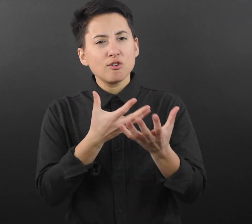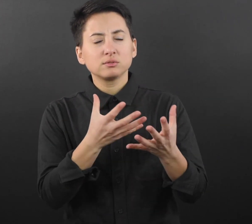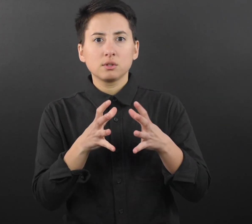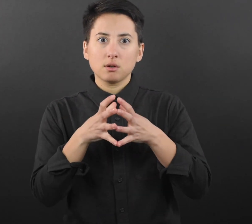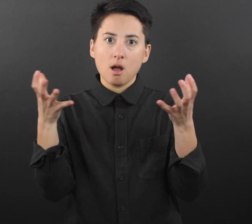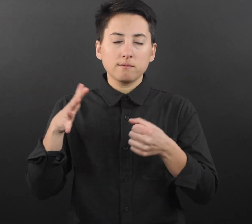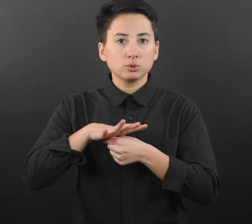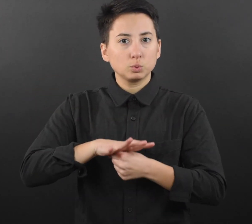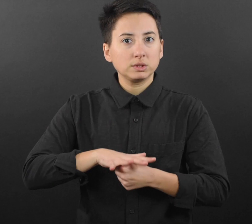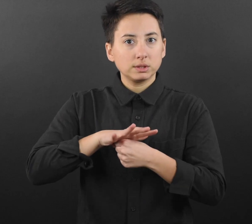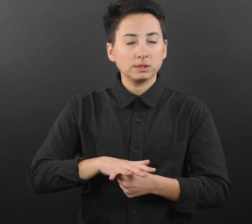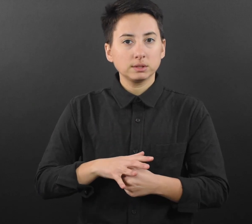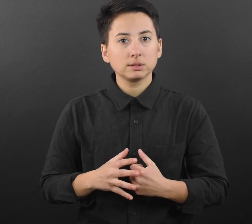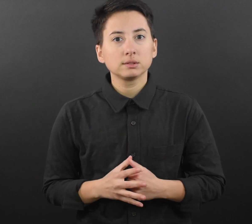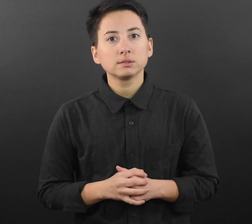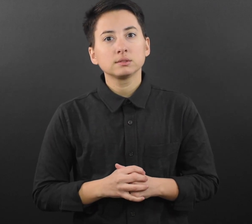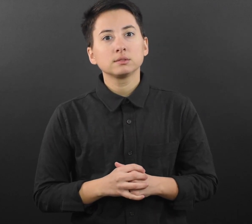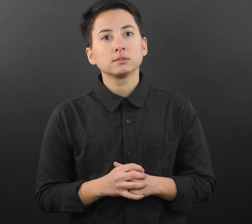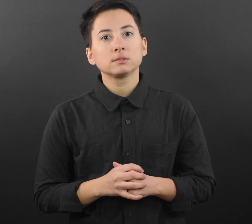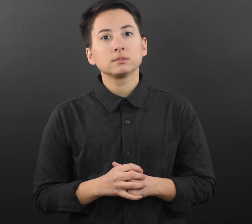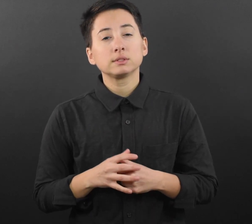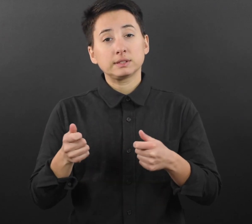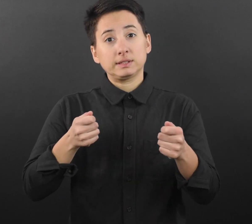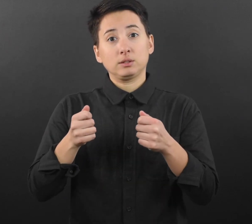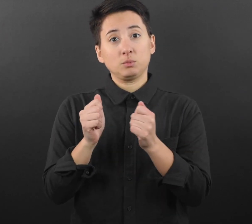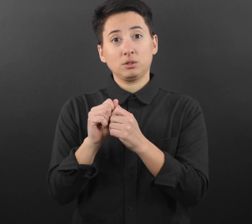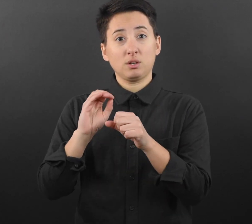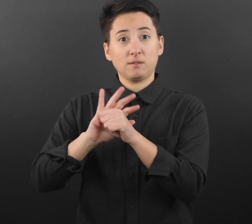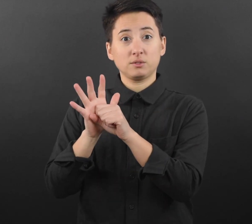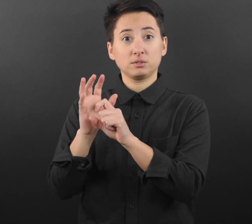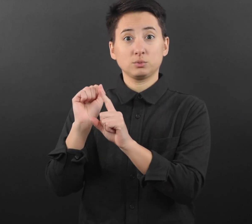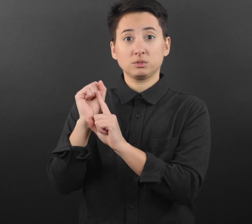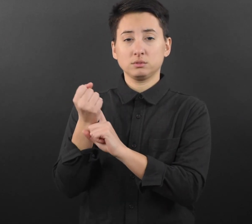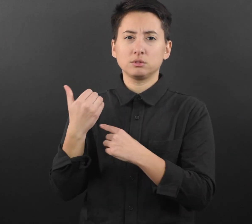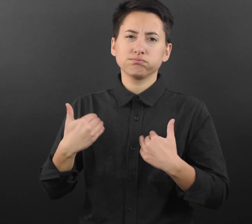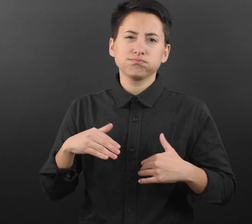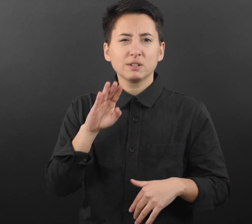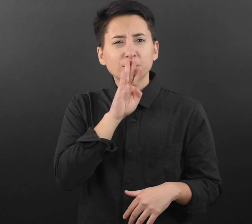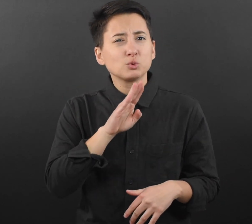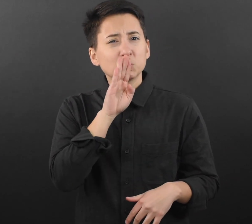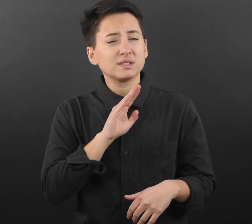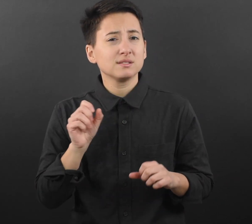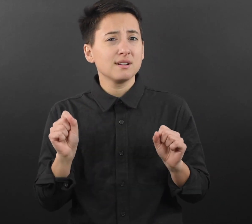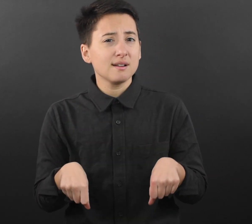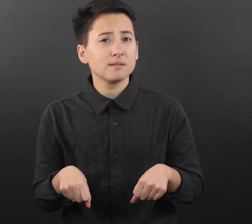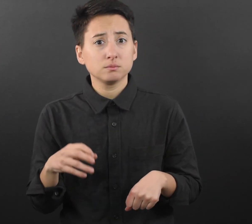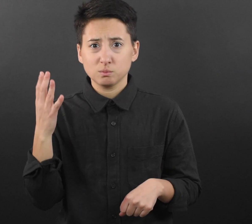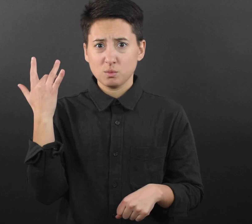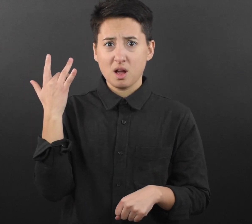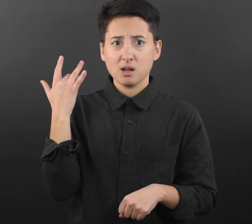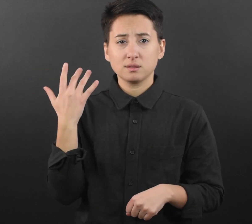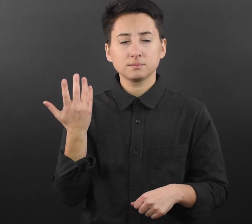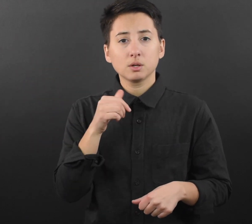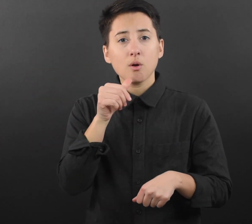stress. Dealing with the threat of COVID-19 is upsetting because it is outside the range of